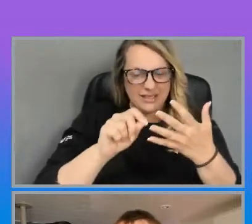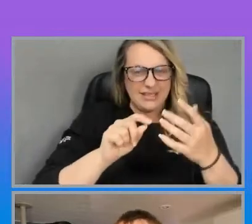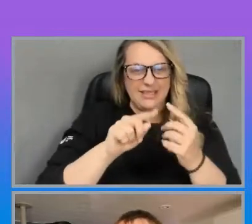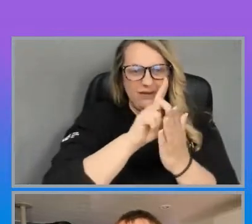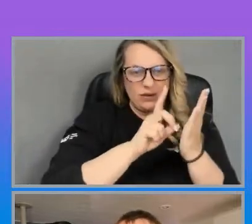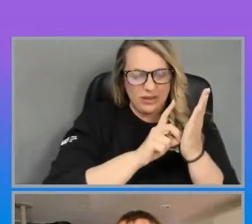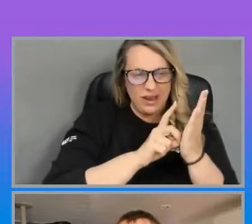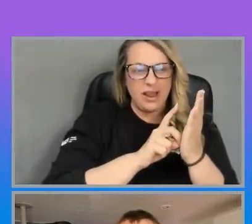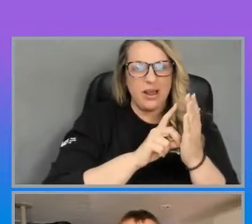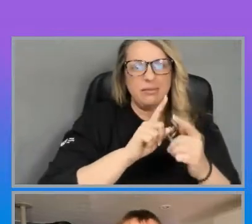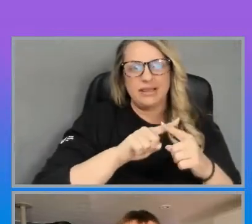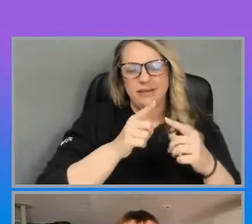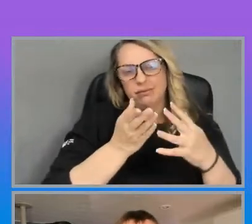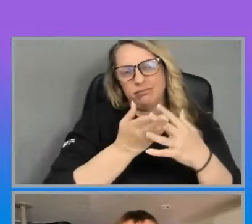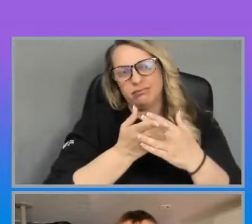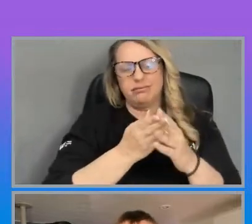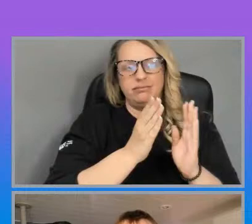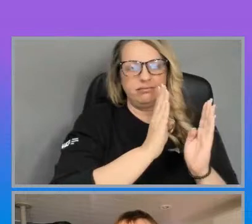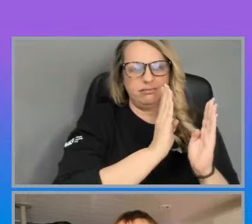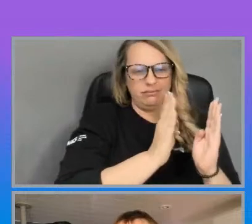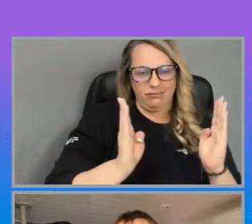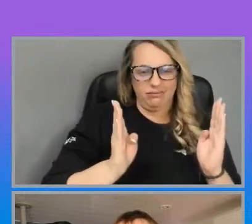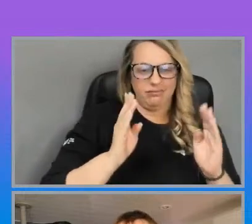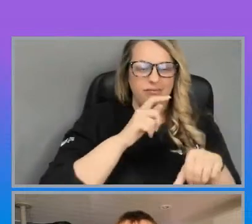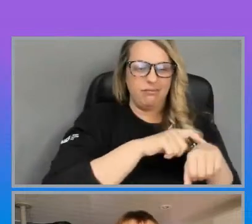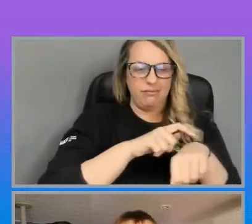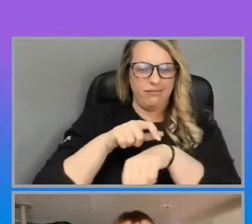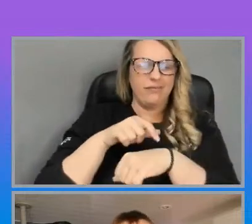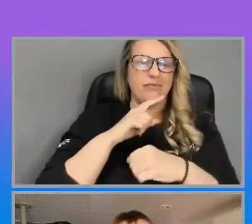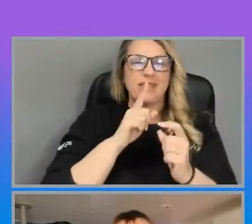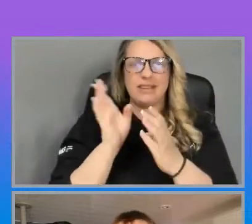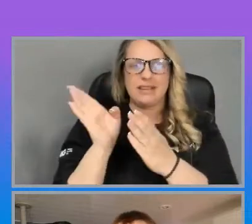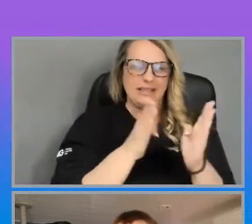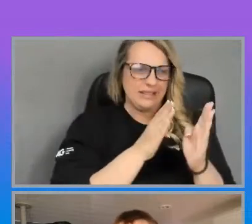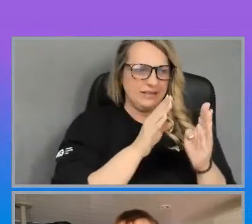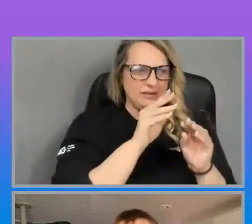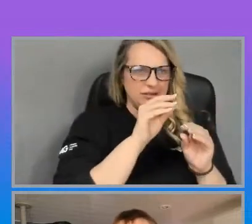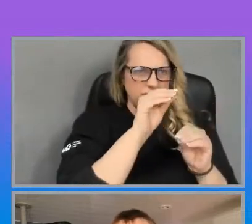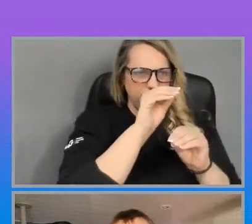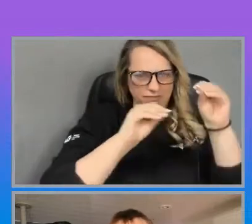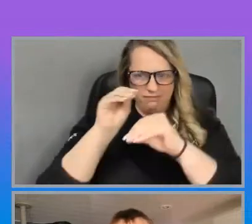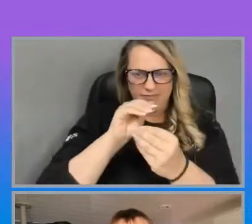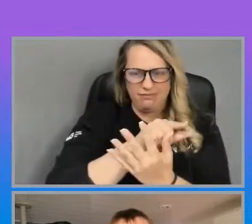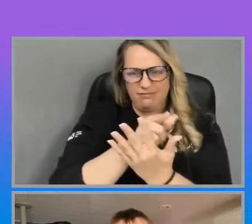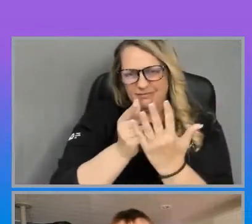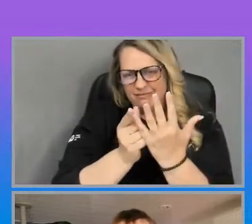your design at different break points, you might find that there's a real reason to shift